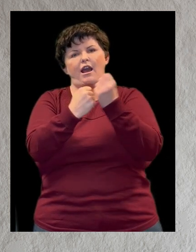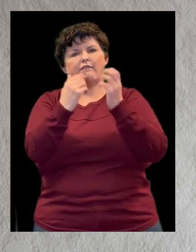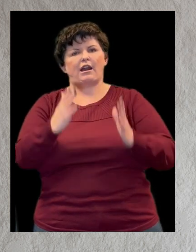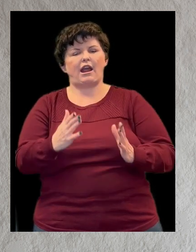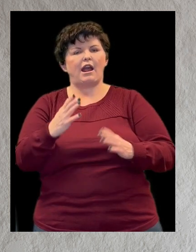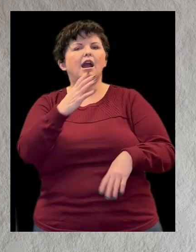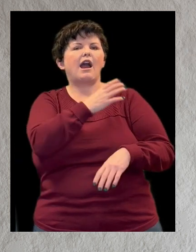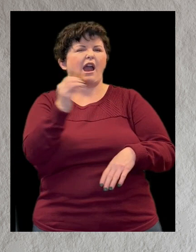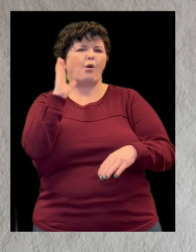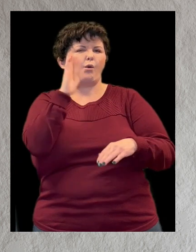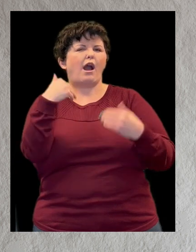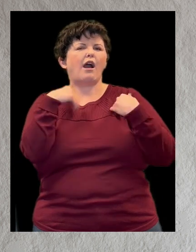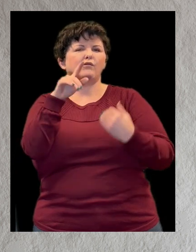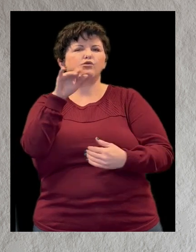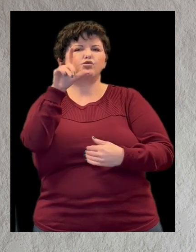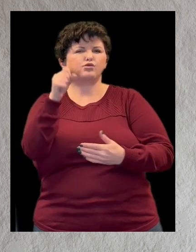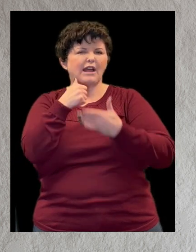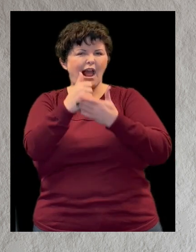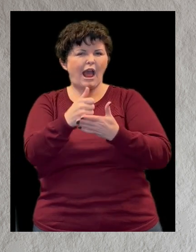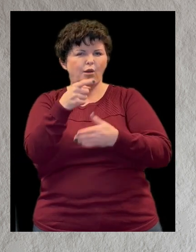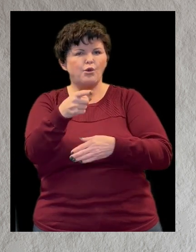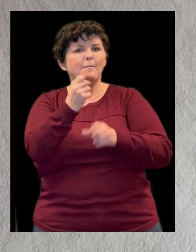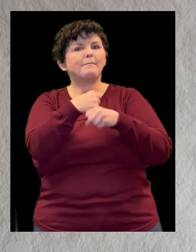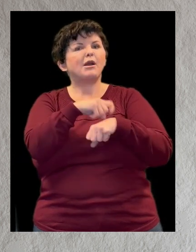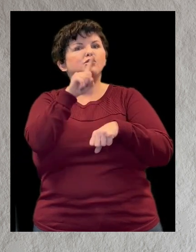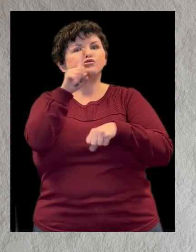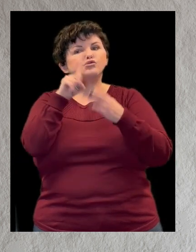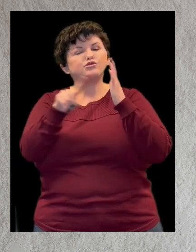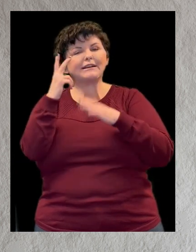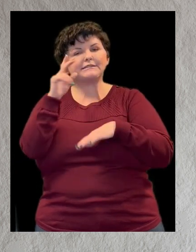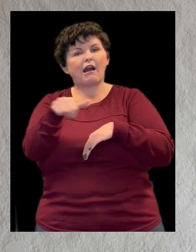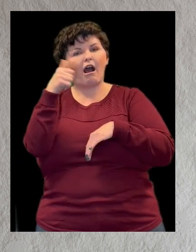and we'll have tools to help you. And be sure to check out our other two videos